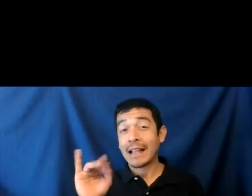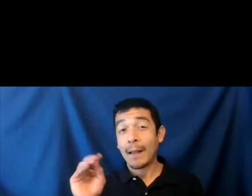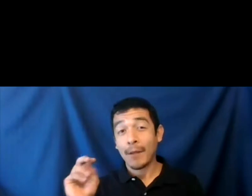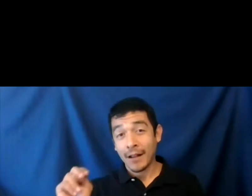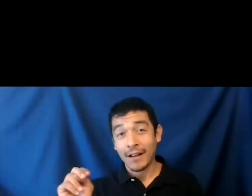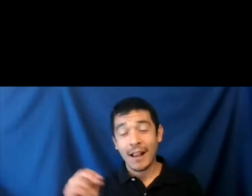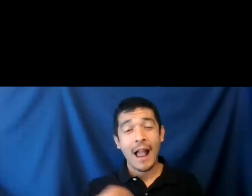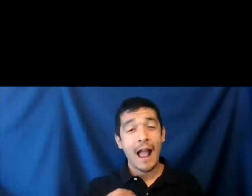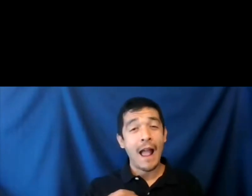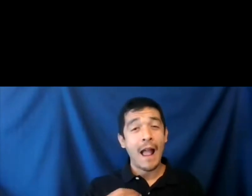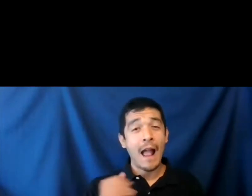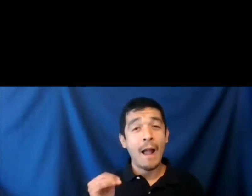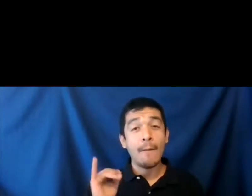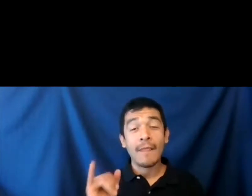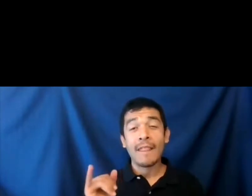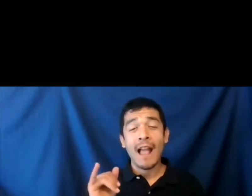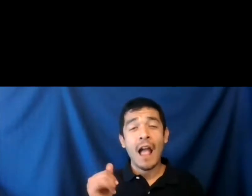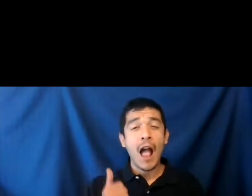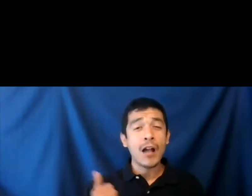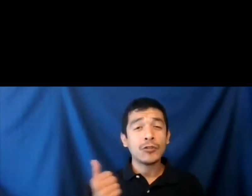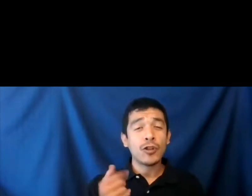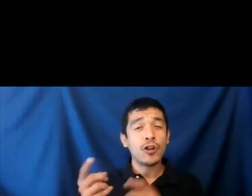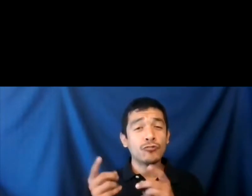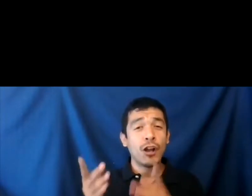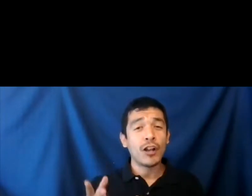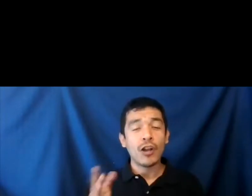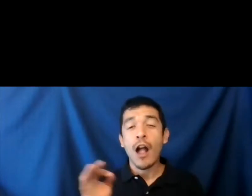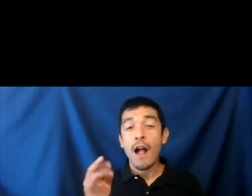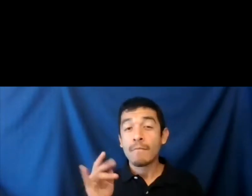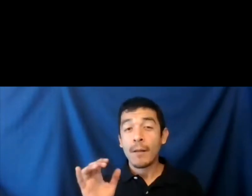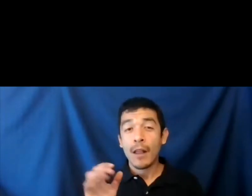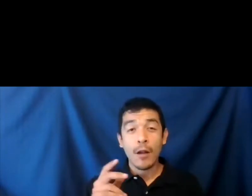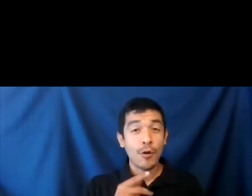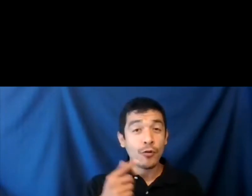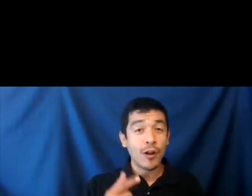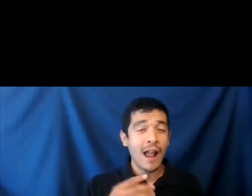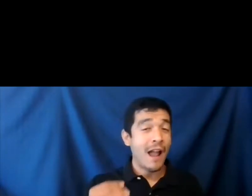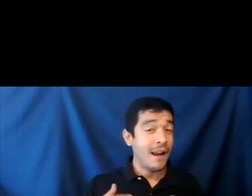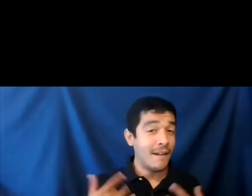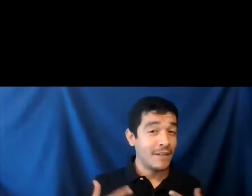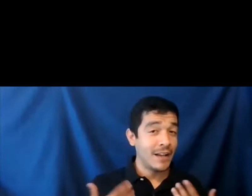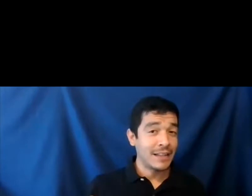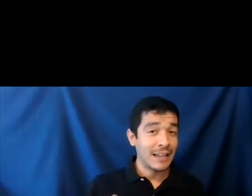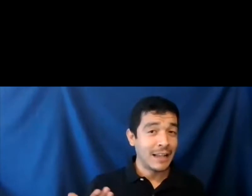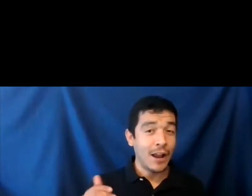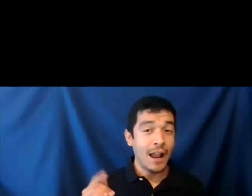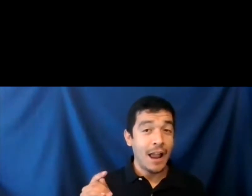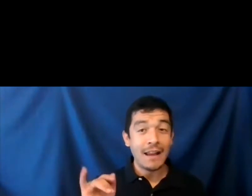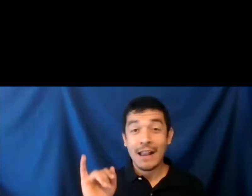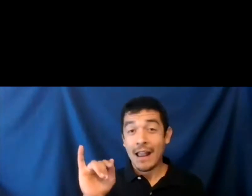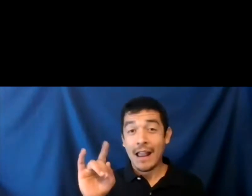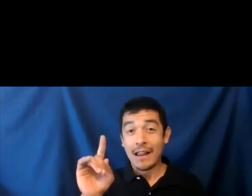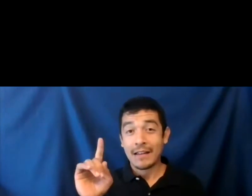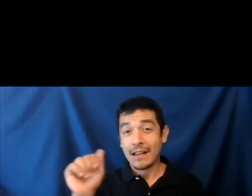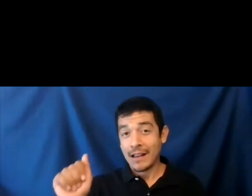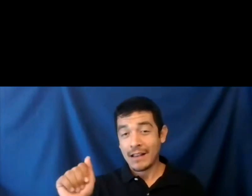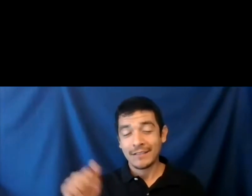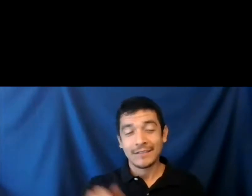I am the Associate Director of Public Programs and Events here at the International Documentary Association.